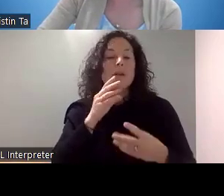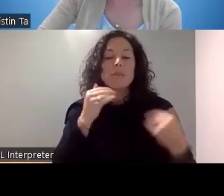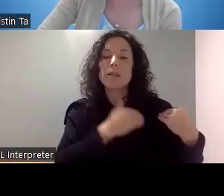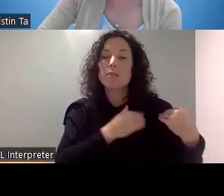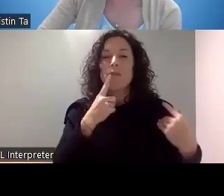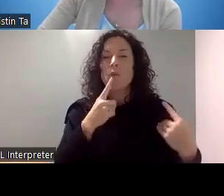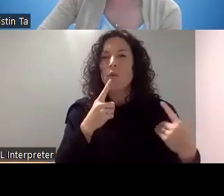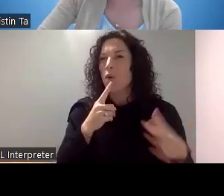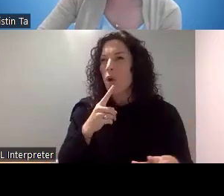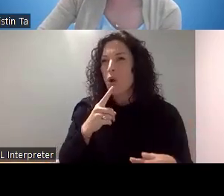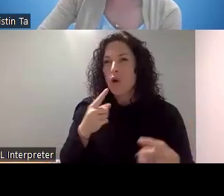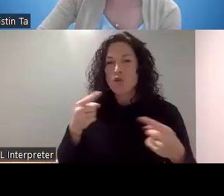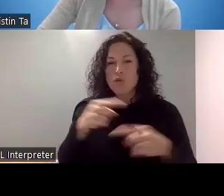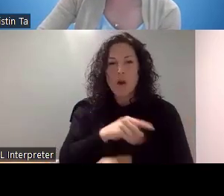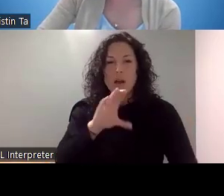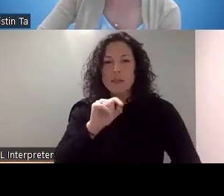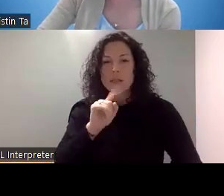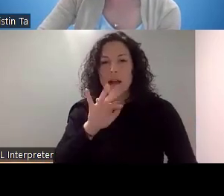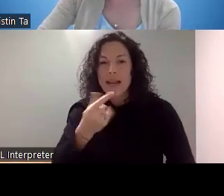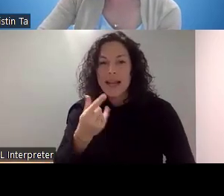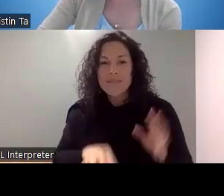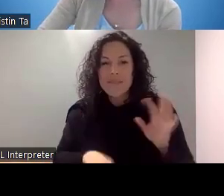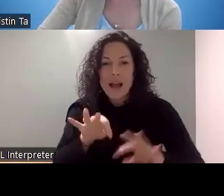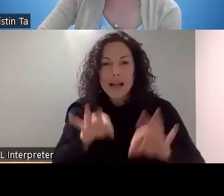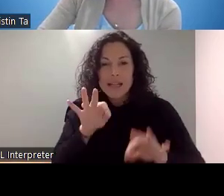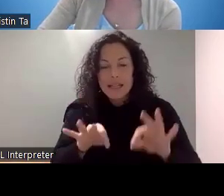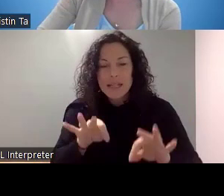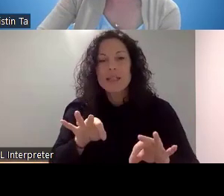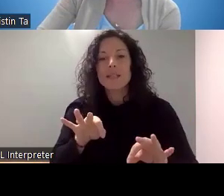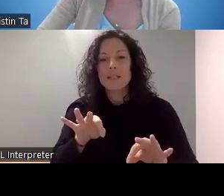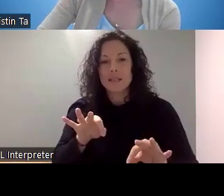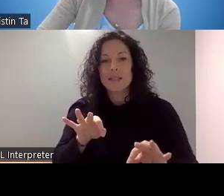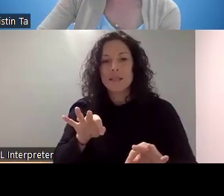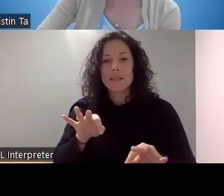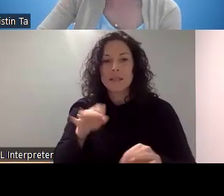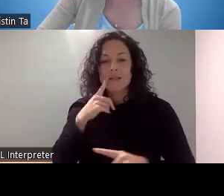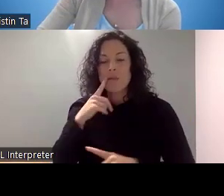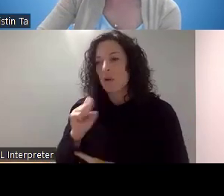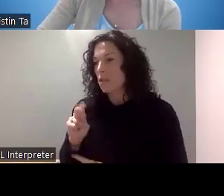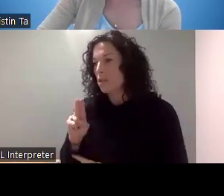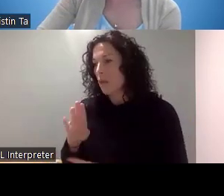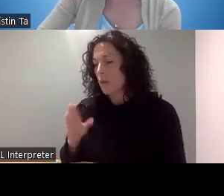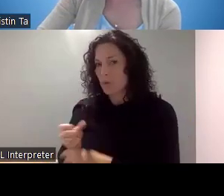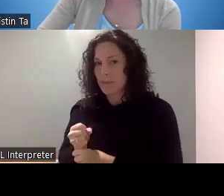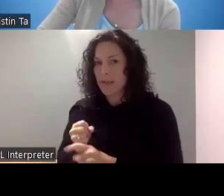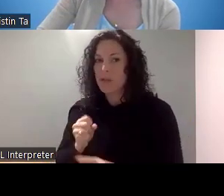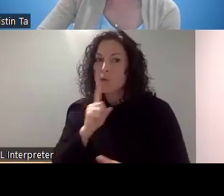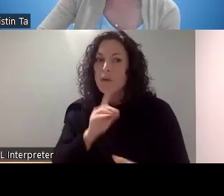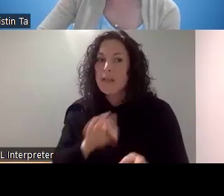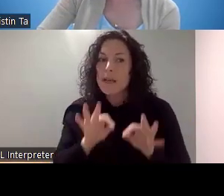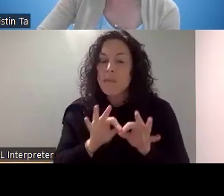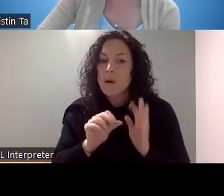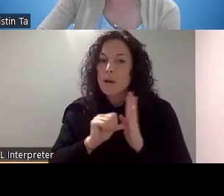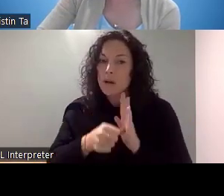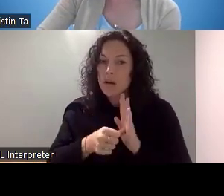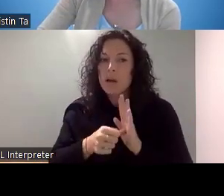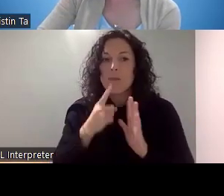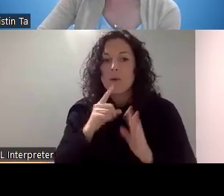findings or overall findings on behalf of the subrecipient, so that's a really important distinction for subrecipient monitoring.